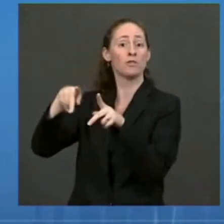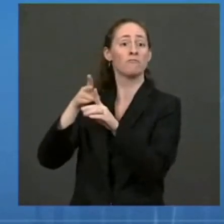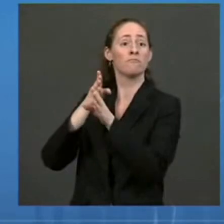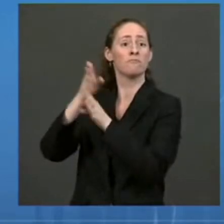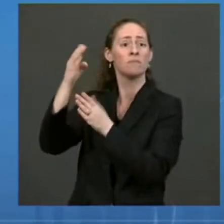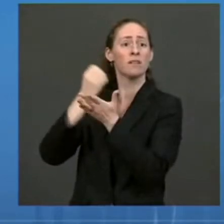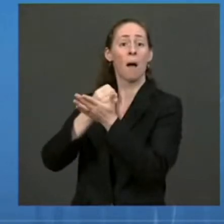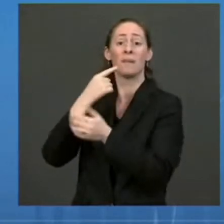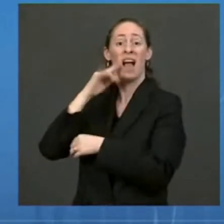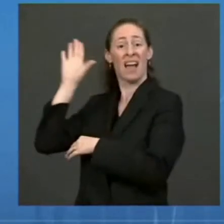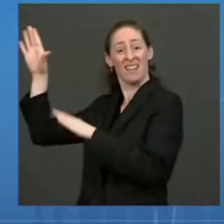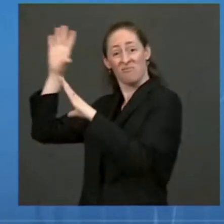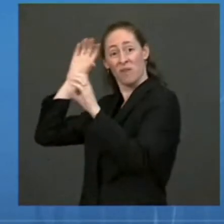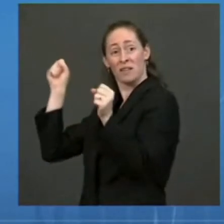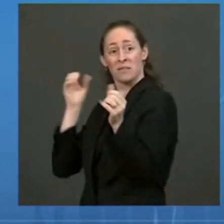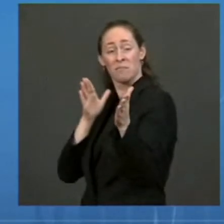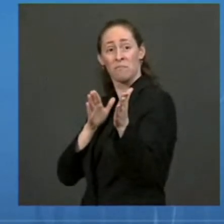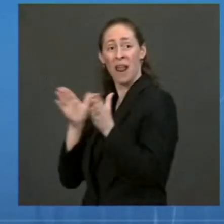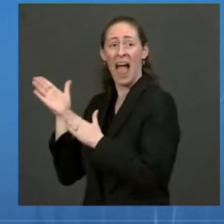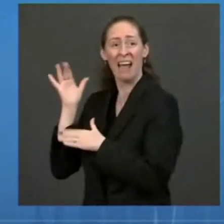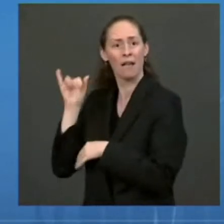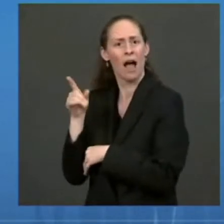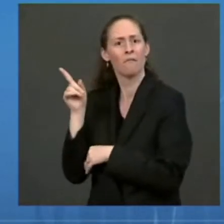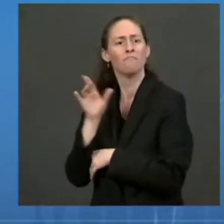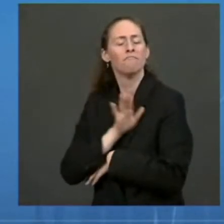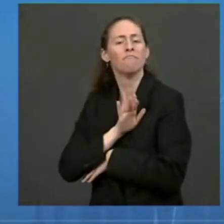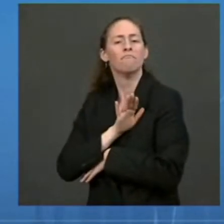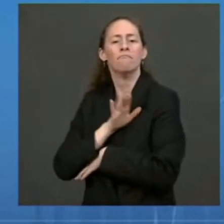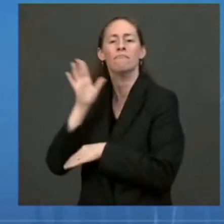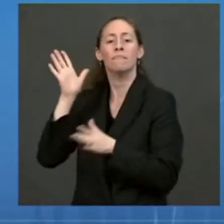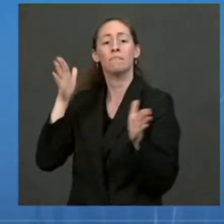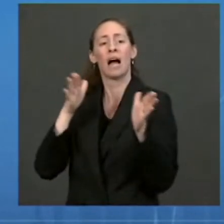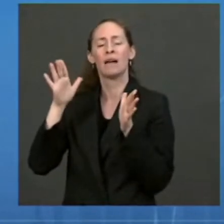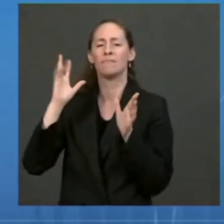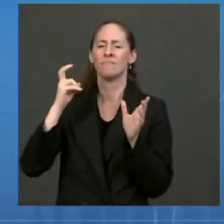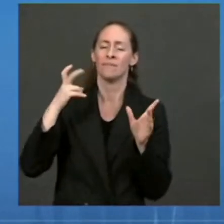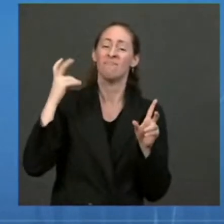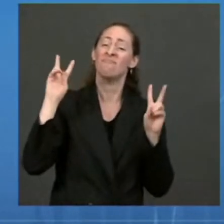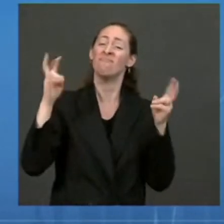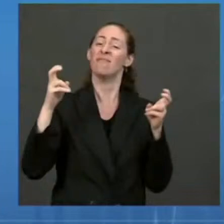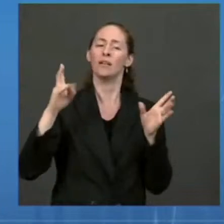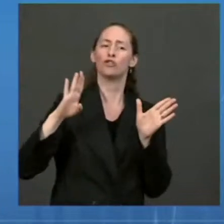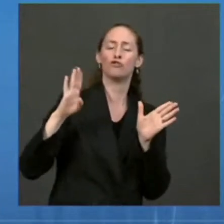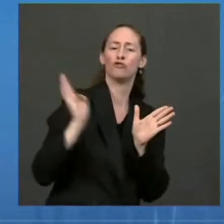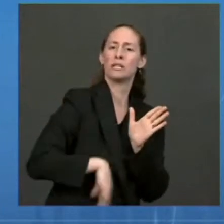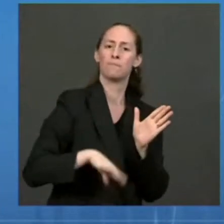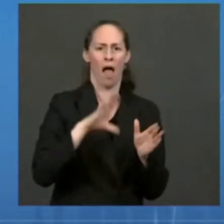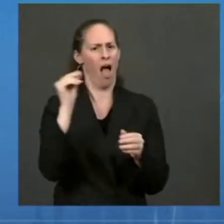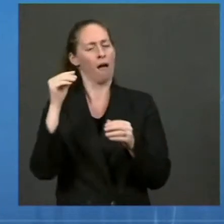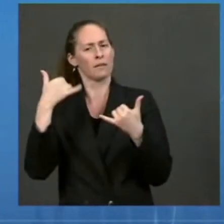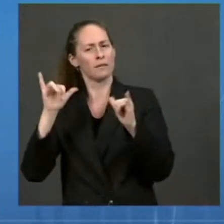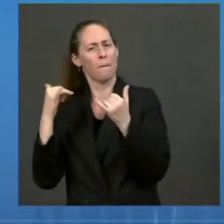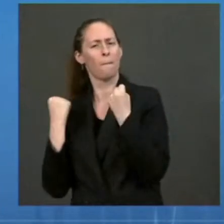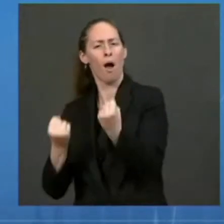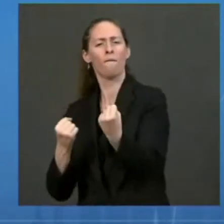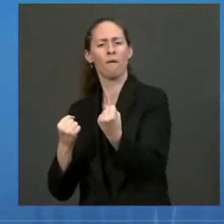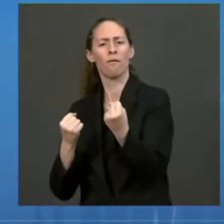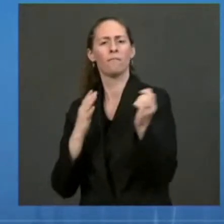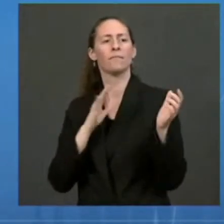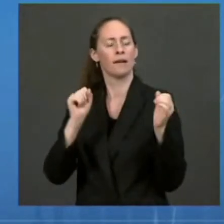ONE ECONOMIST CALL THE PRESIDENT'S PLAN FOR VACCINE